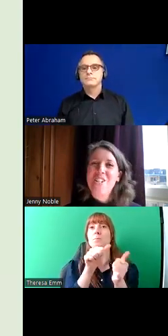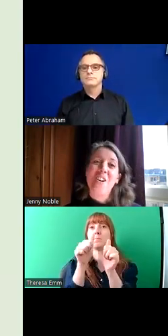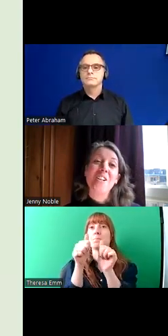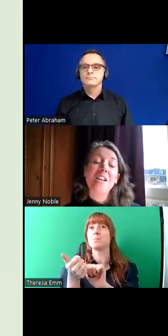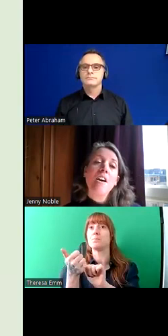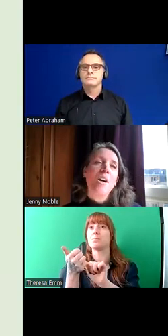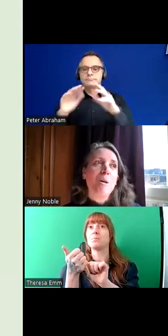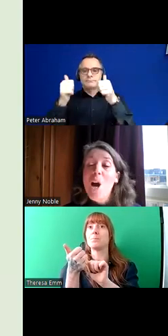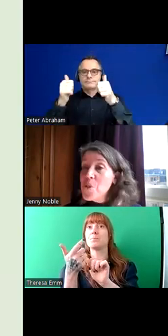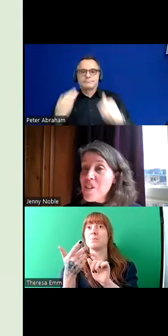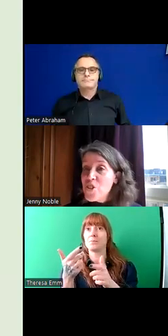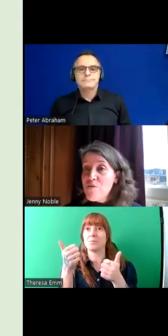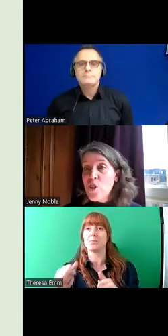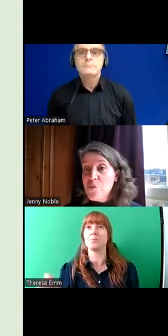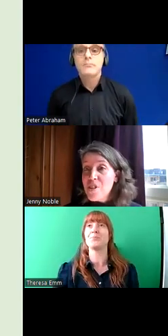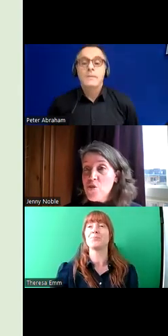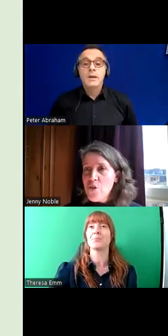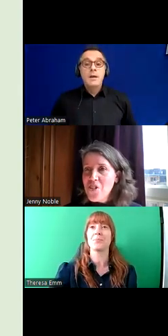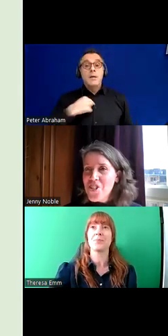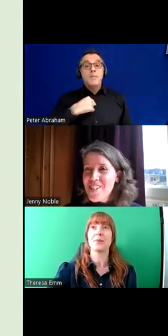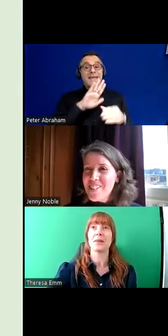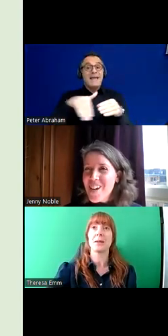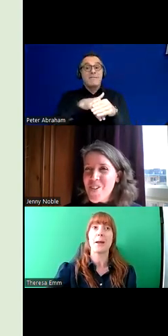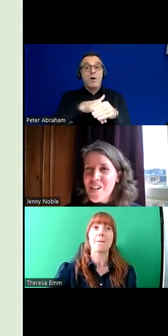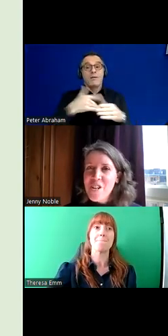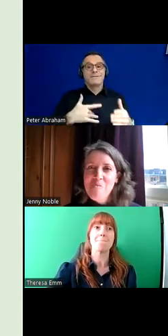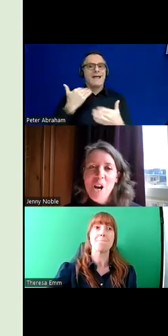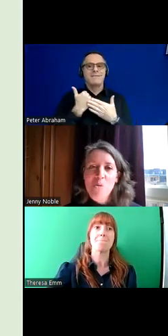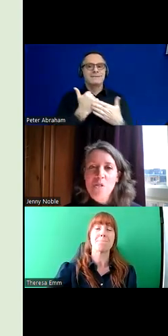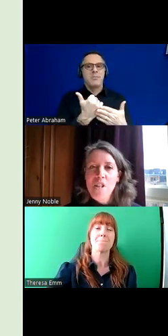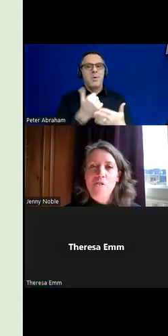that regard. I wasn't actually involved with it at all, I should say that now - I was off sick for